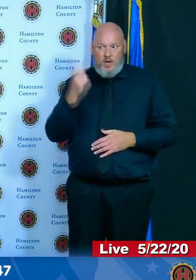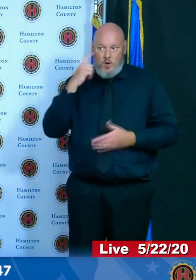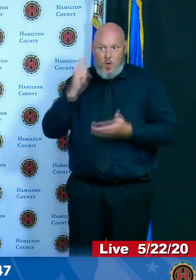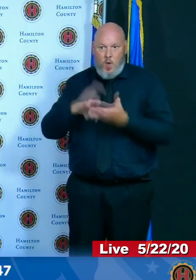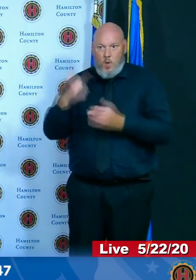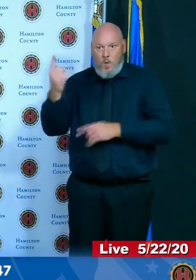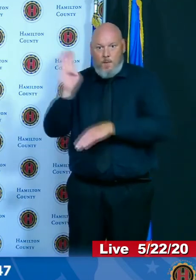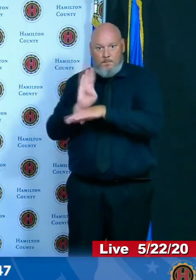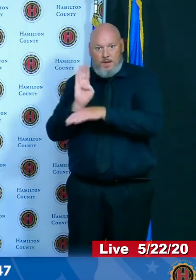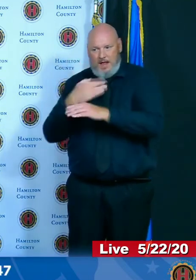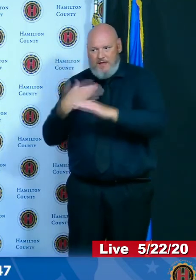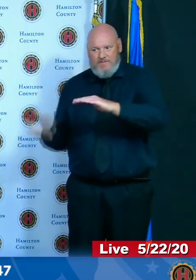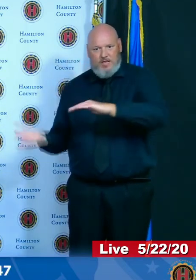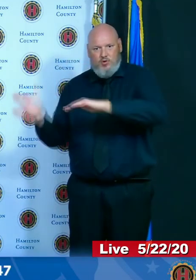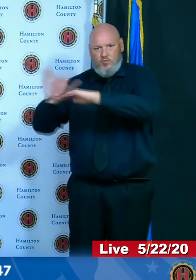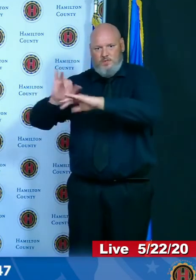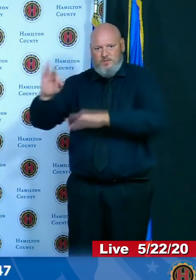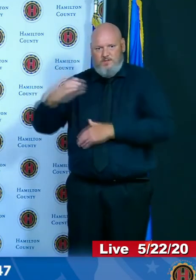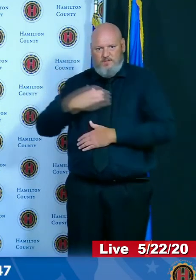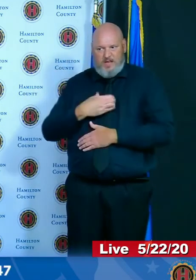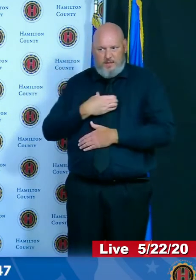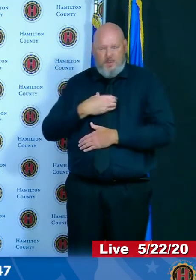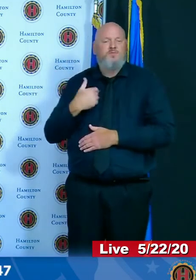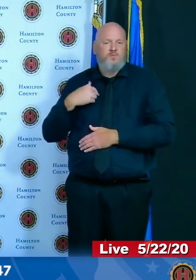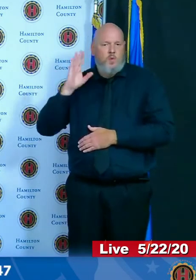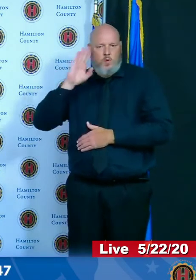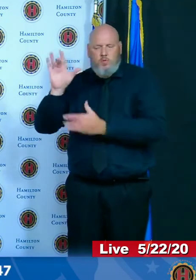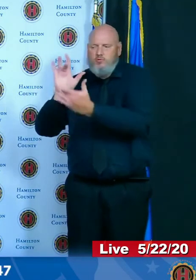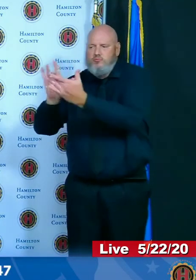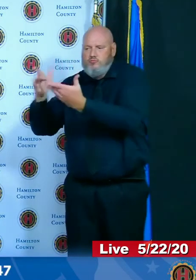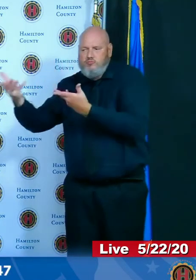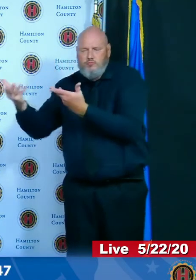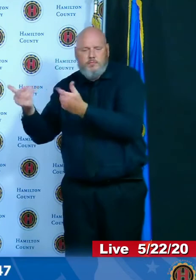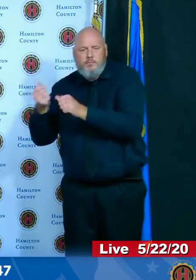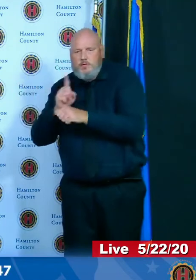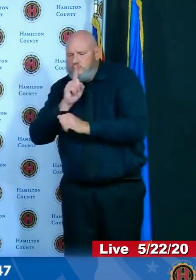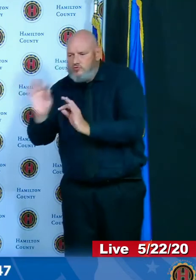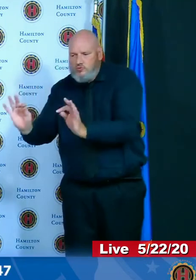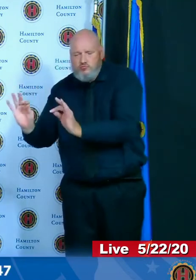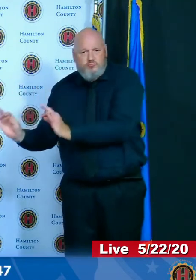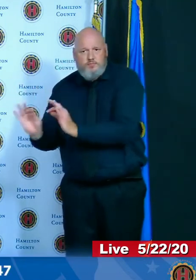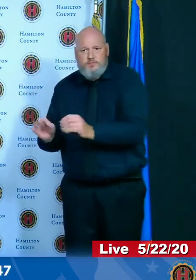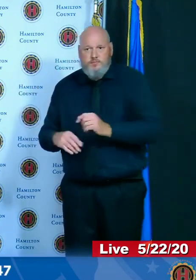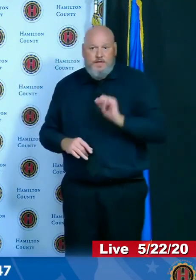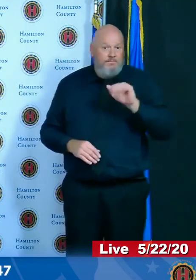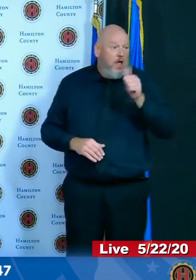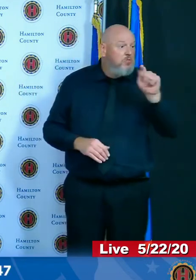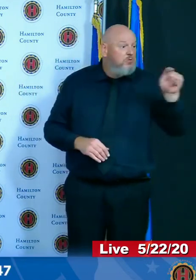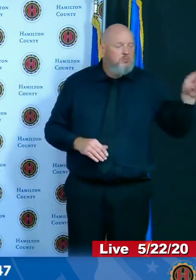Ohio reopen things have been fairly level with regards to complaints